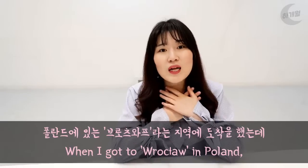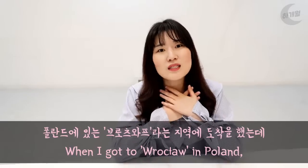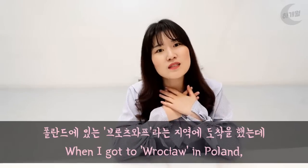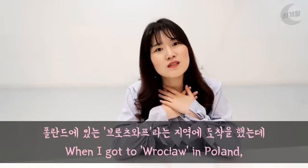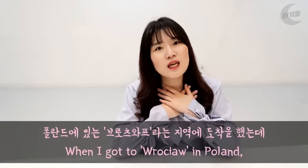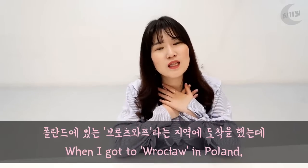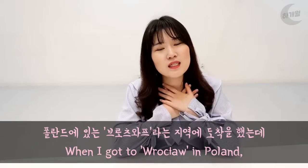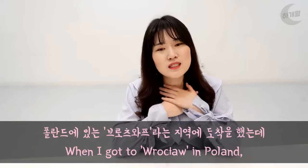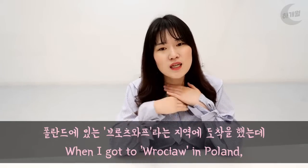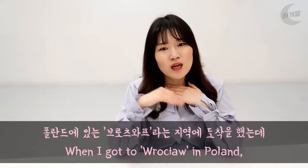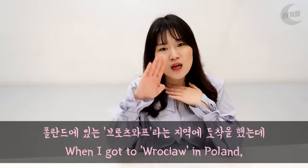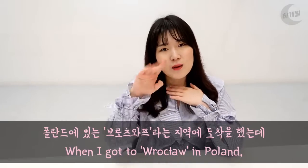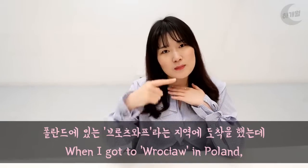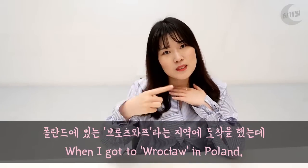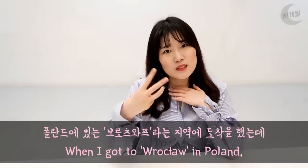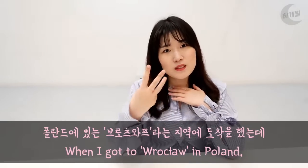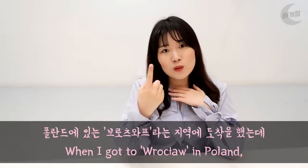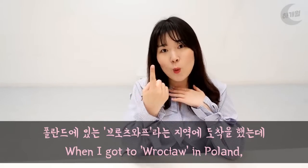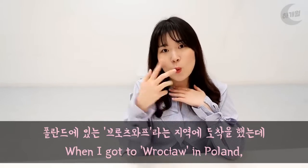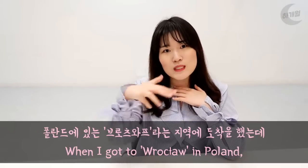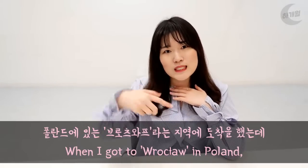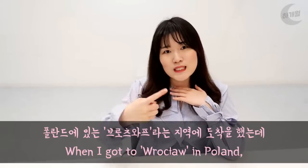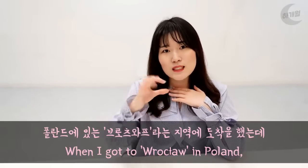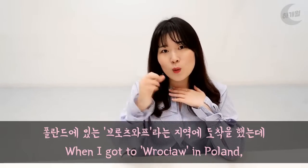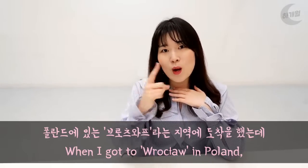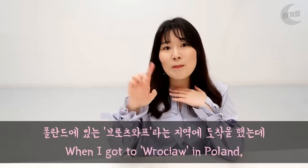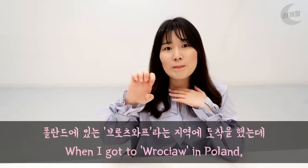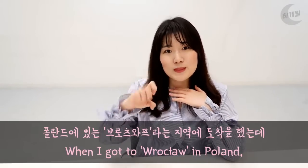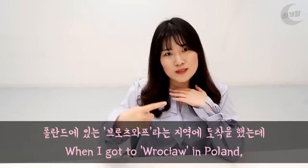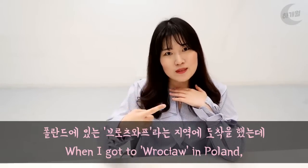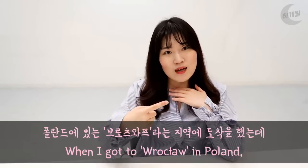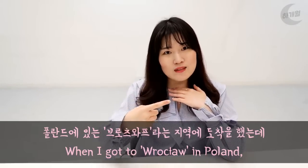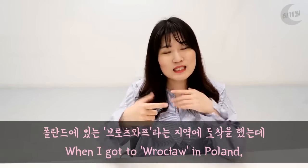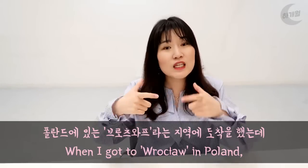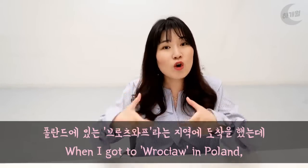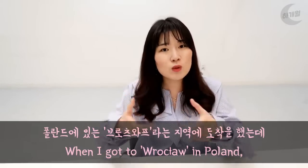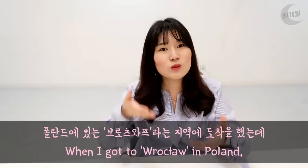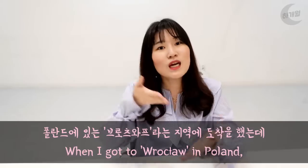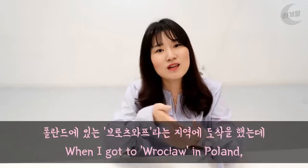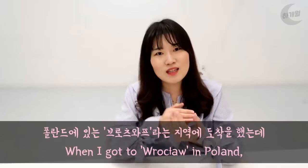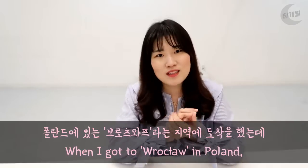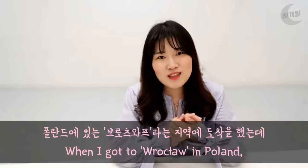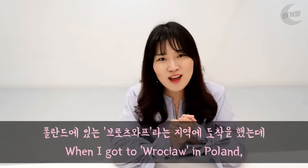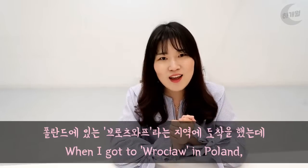When I got to ‘Wrocƚaw’ in Poland,